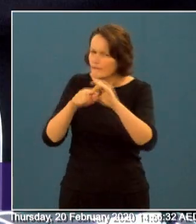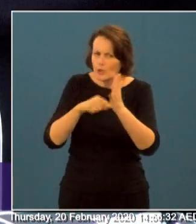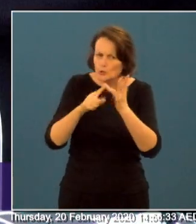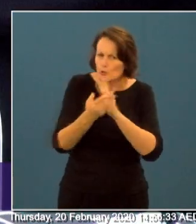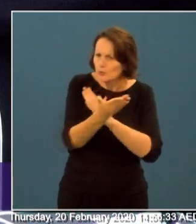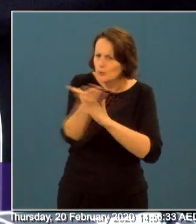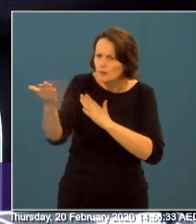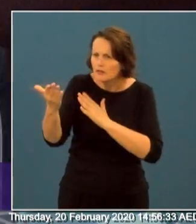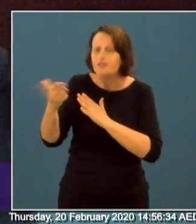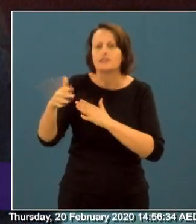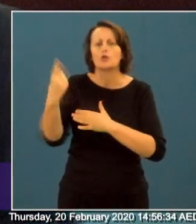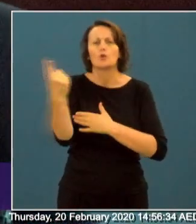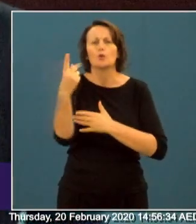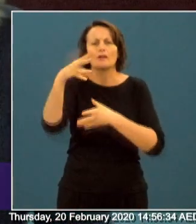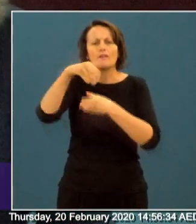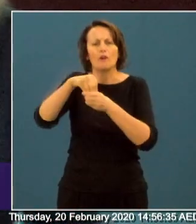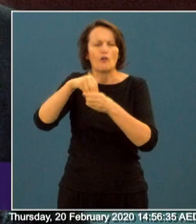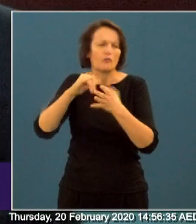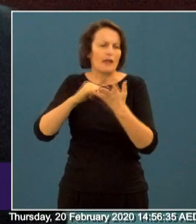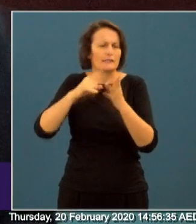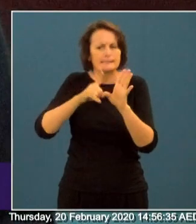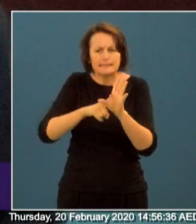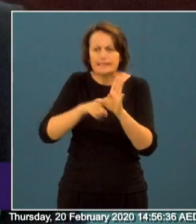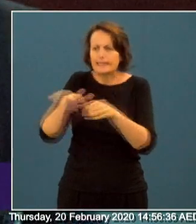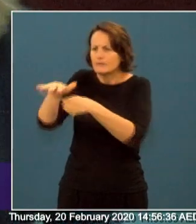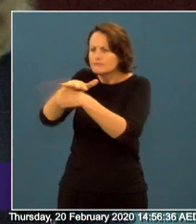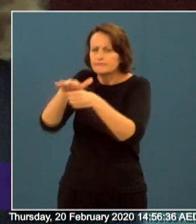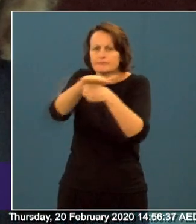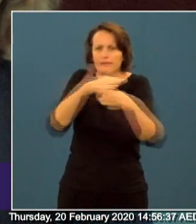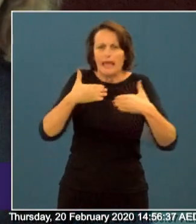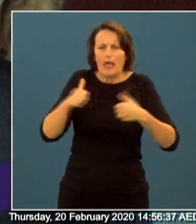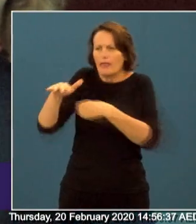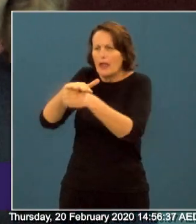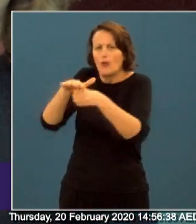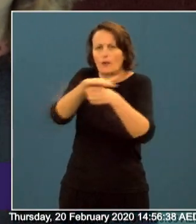All right. Now, just going back to the Essentials document.